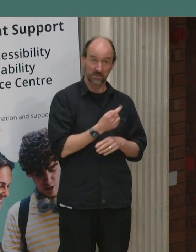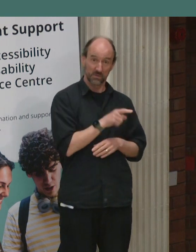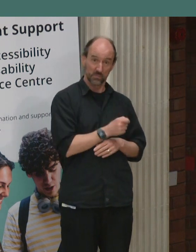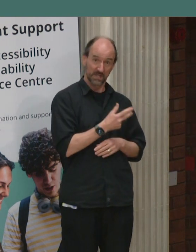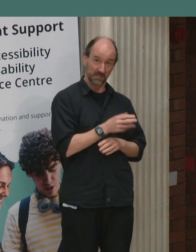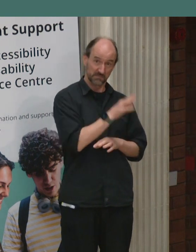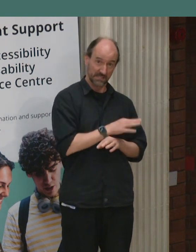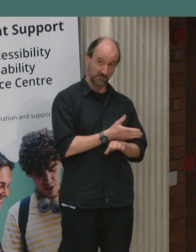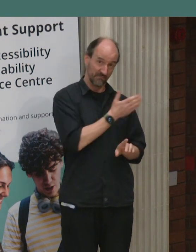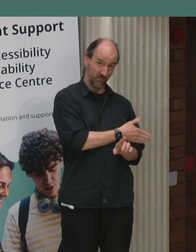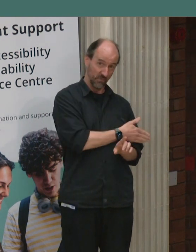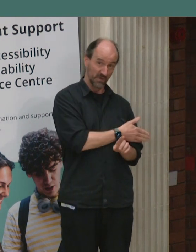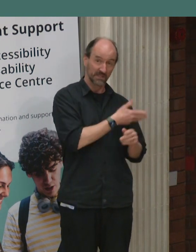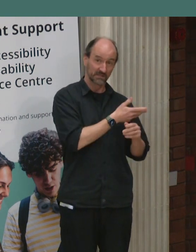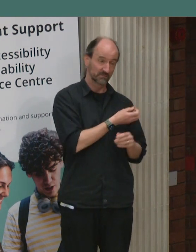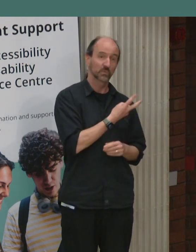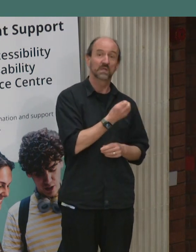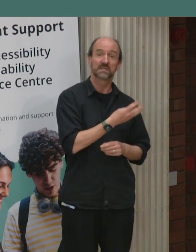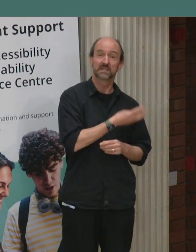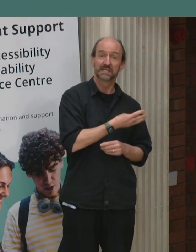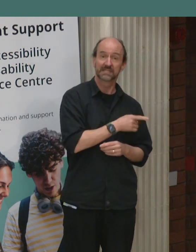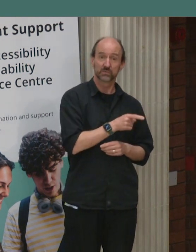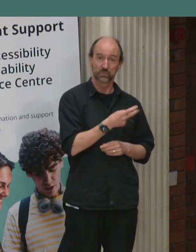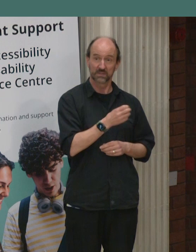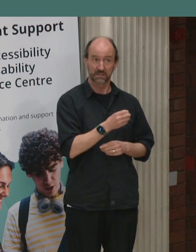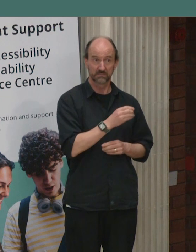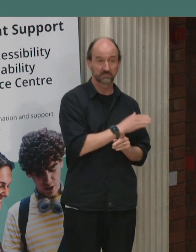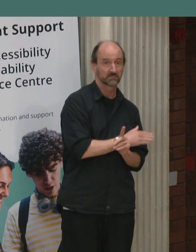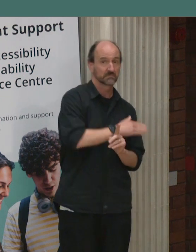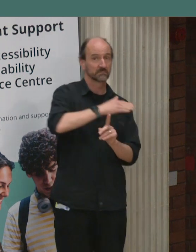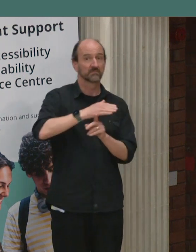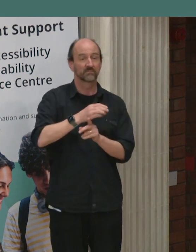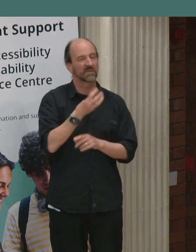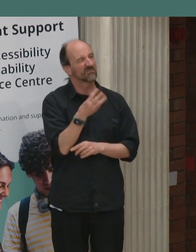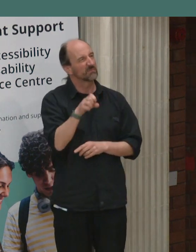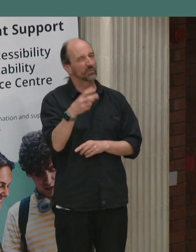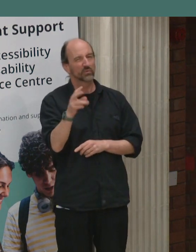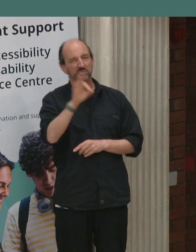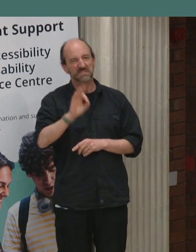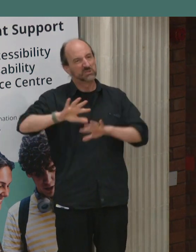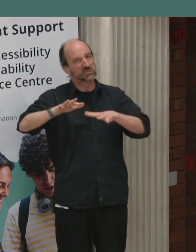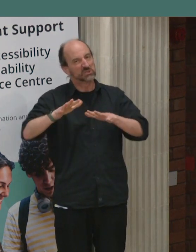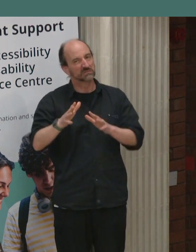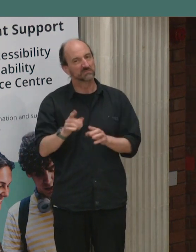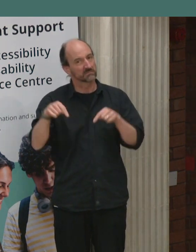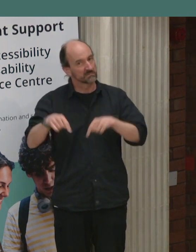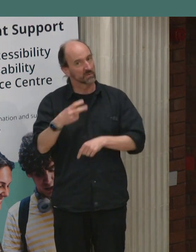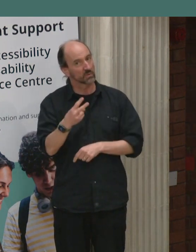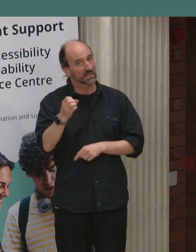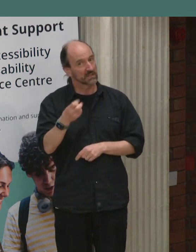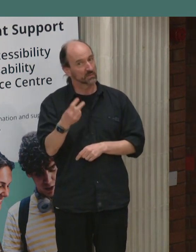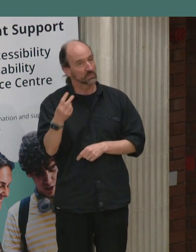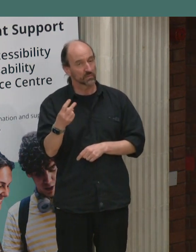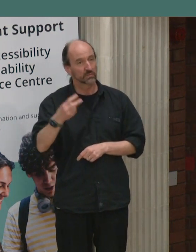the University population in 2019/20 to something like 3.2% of the University population in 22/23.